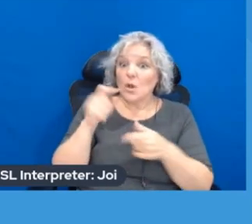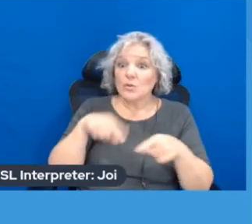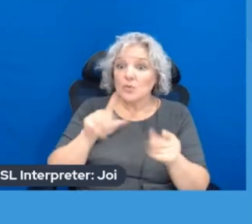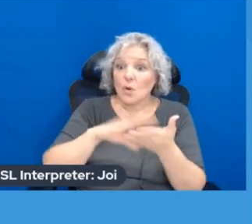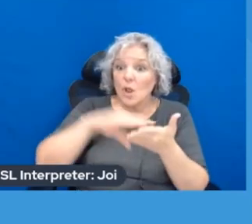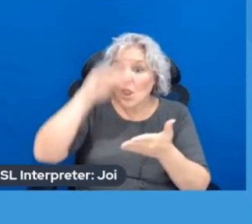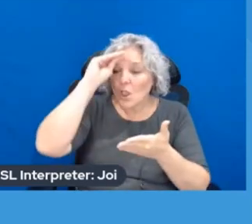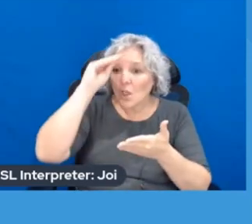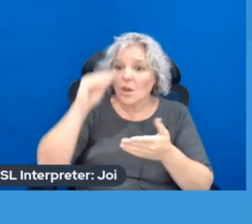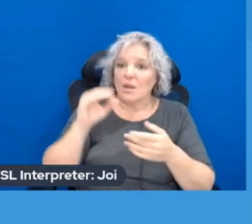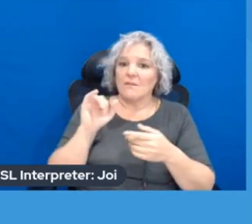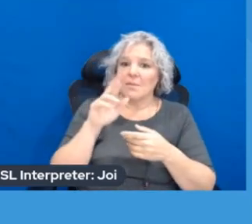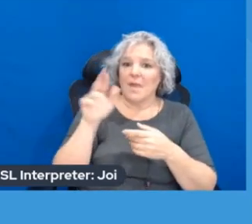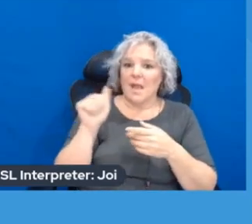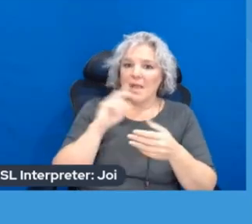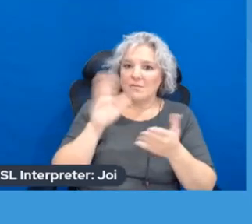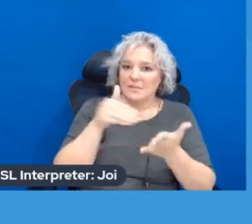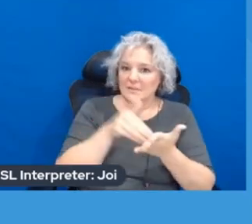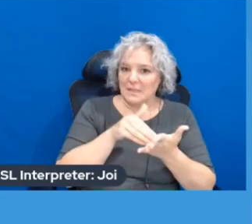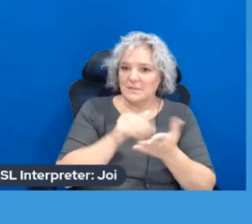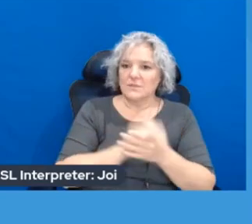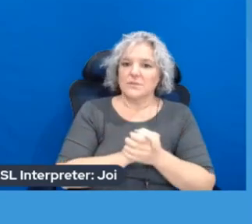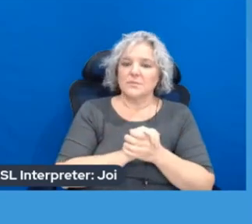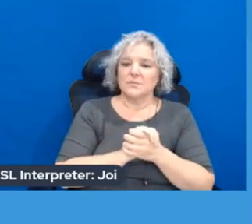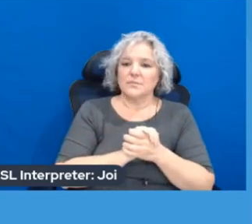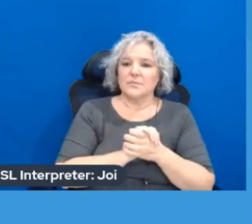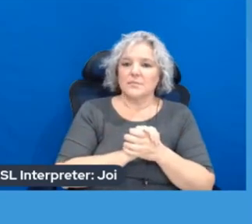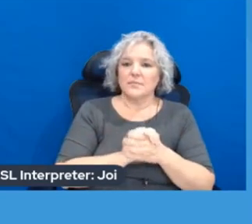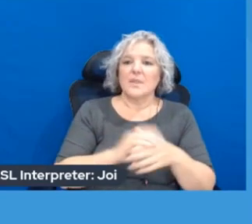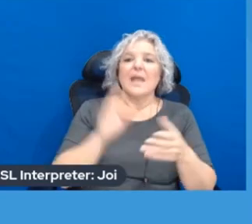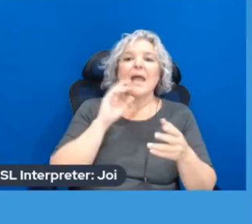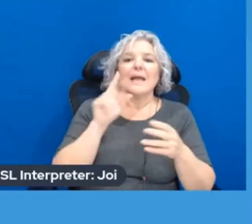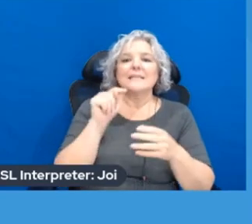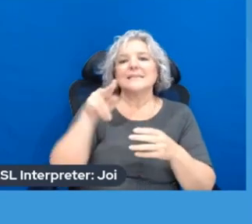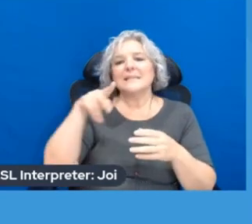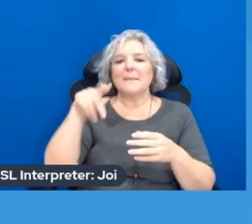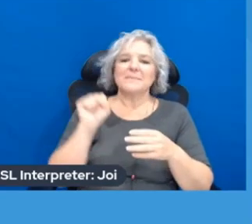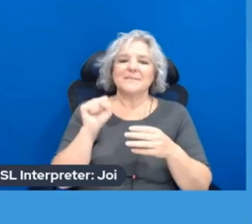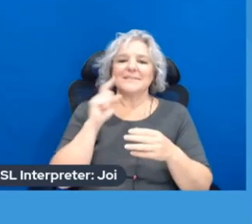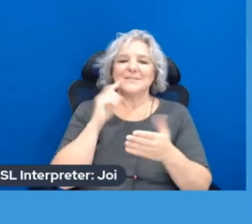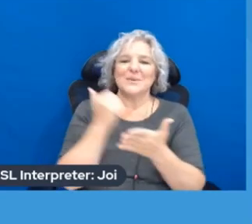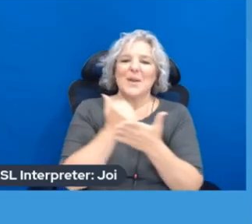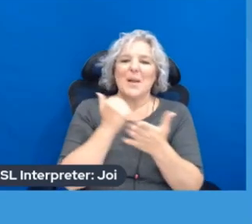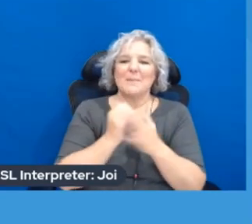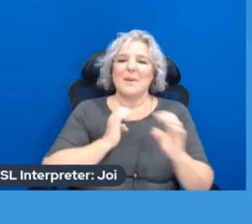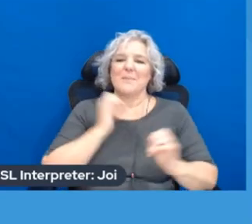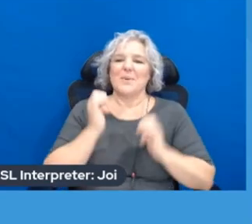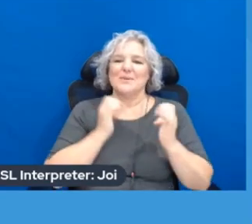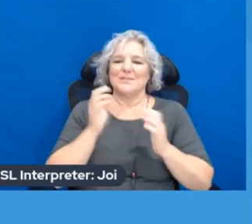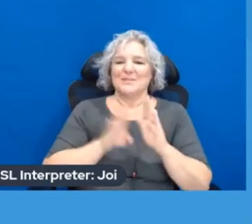from the IRIS Center and tip sheets on supporting social emotional development from NCPMI.